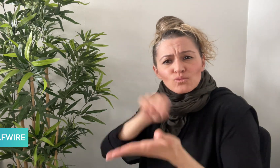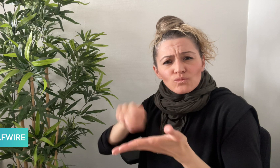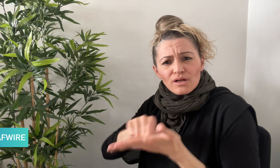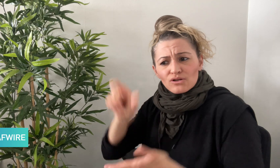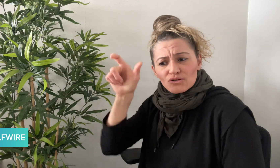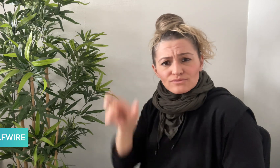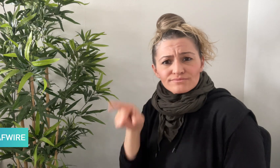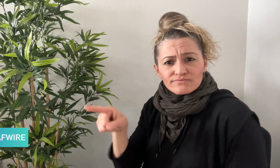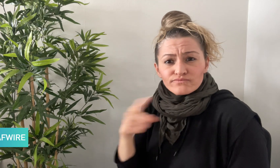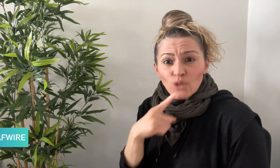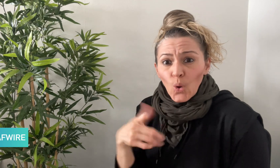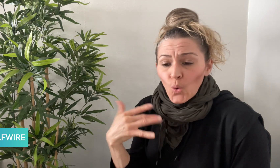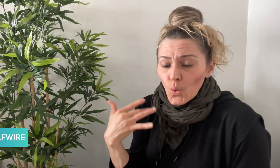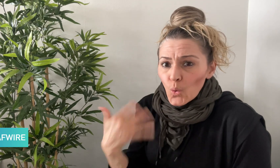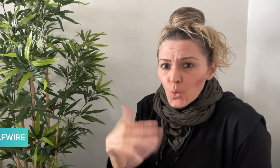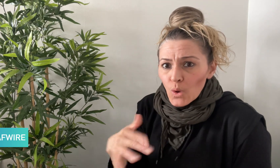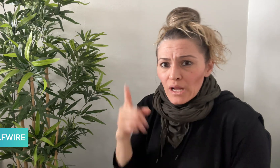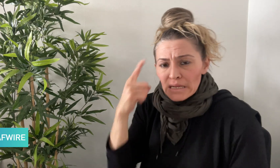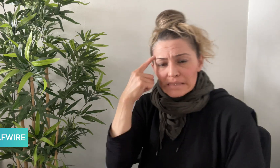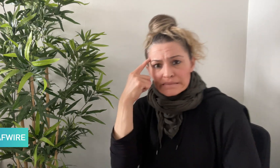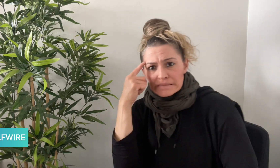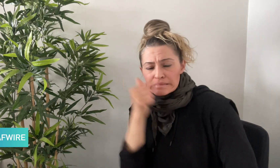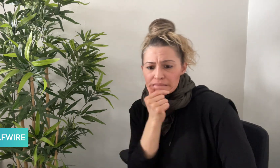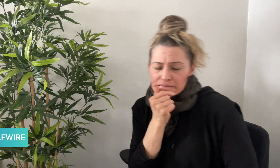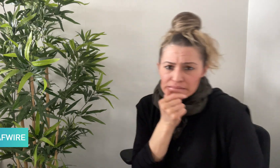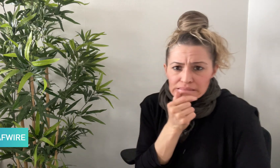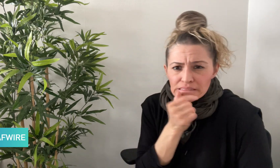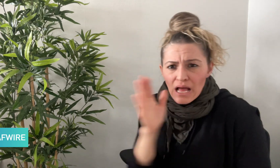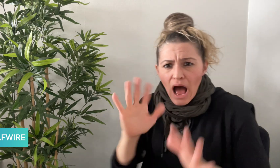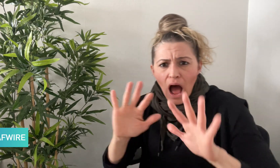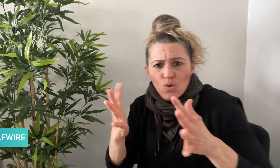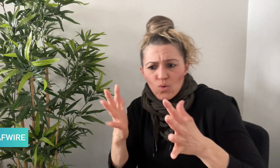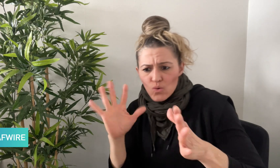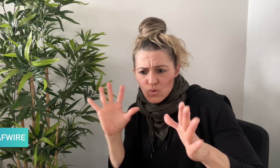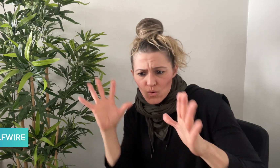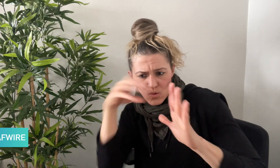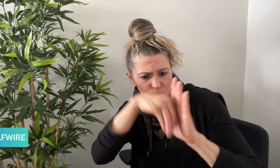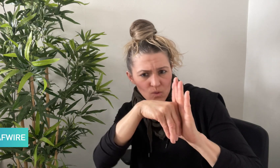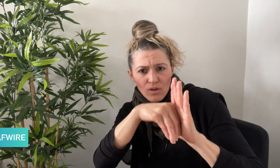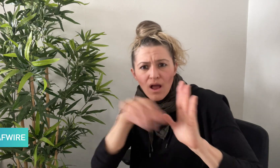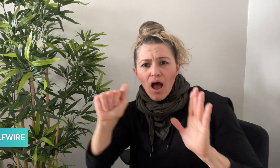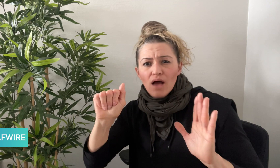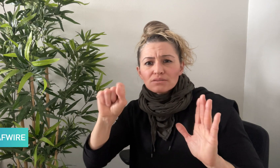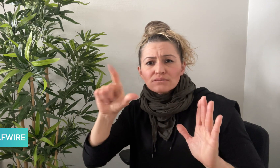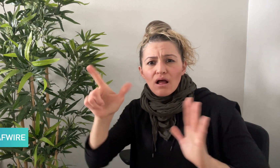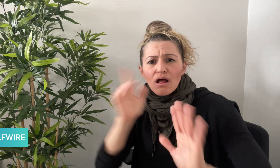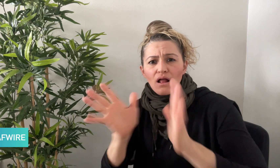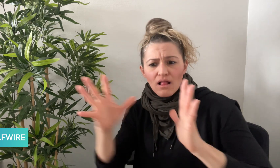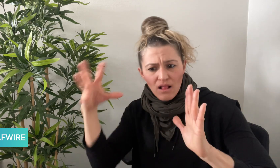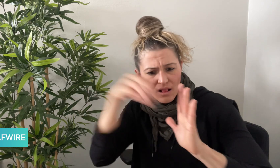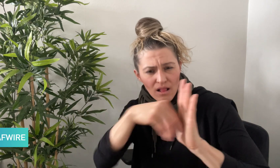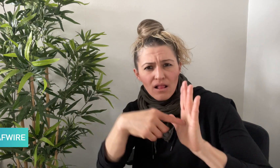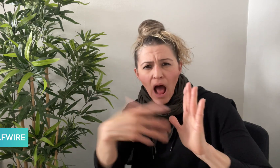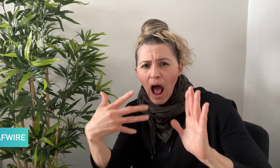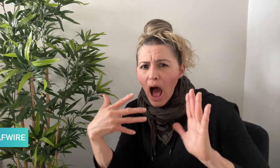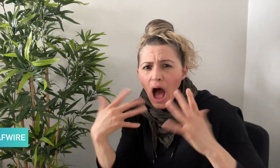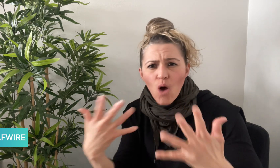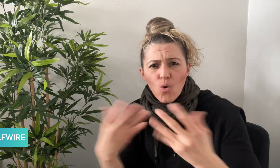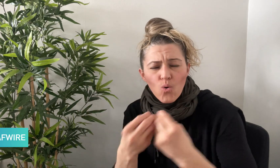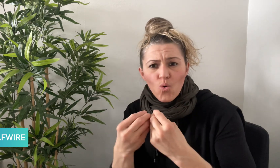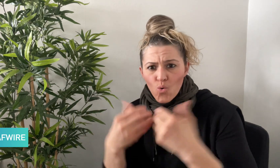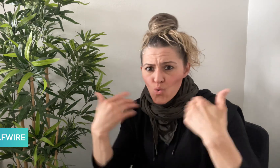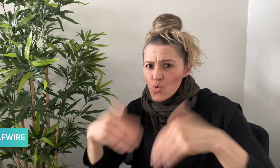trying to incorporate ASL in the show as The Simpsons